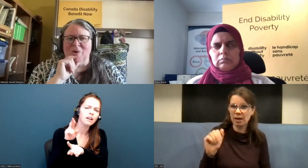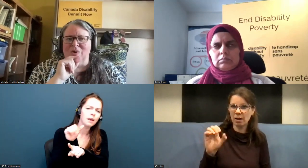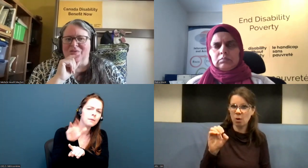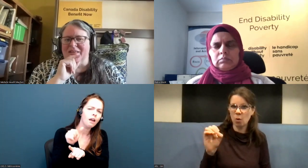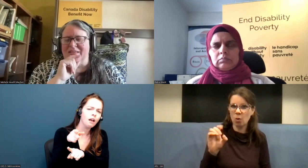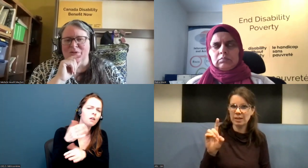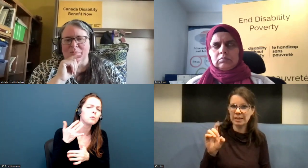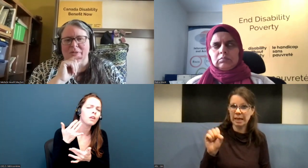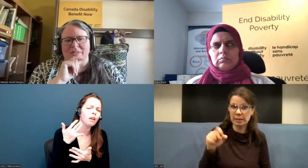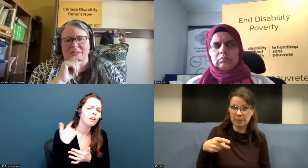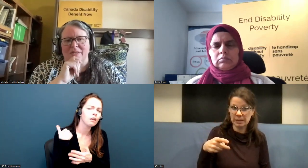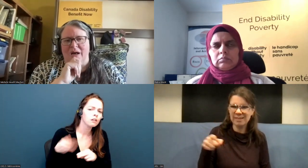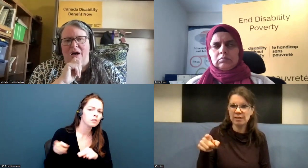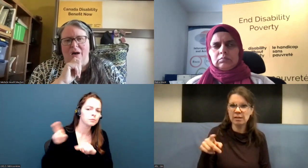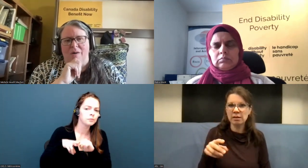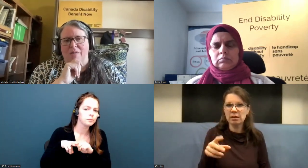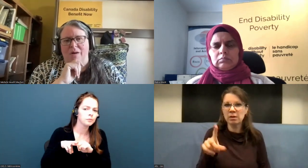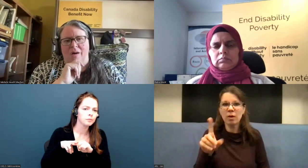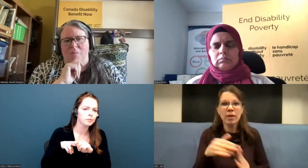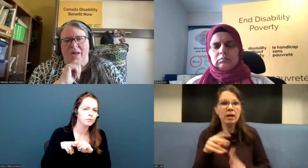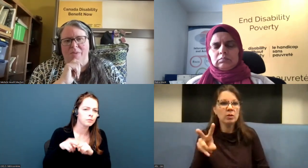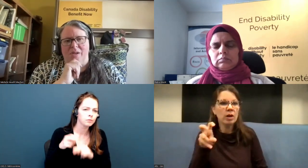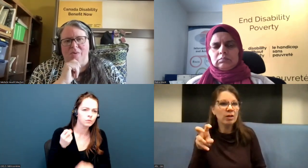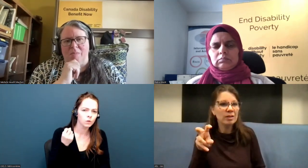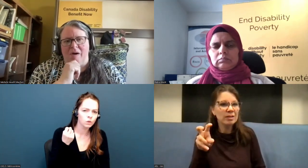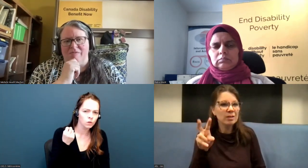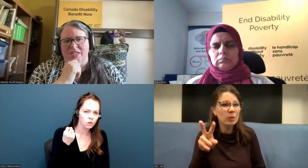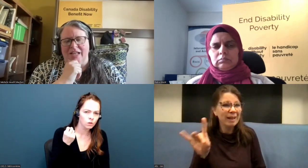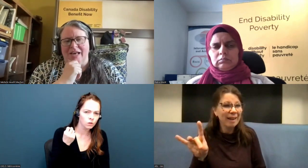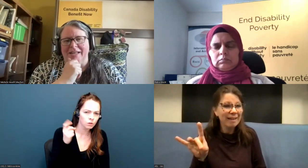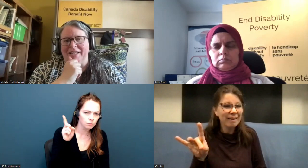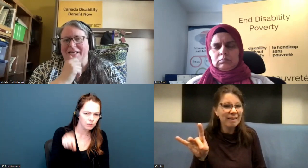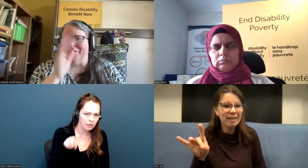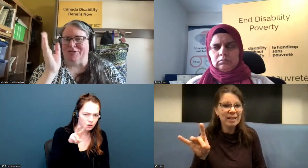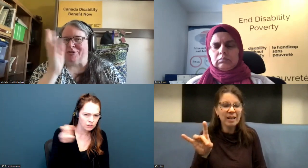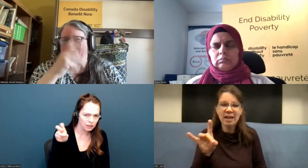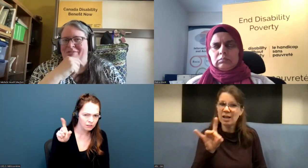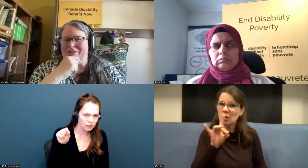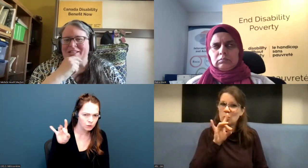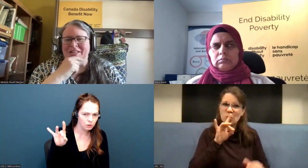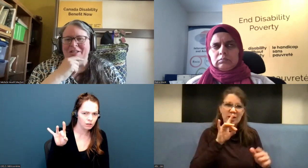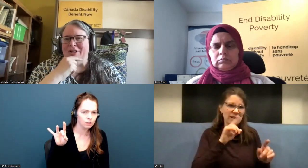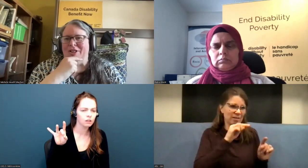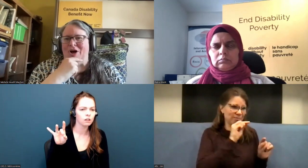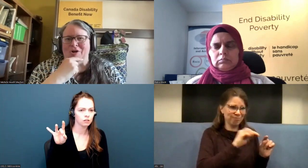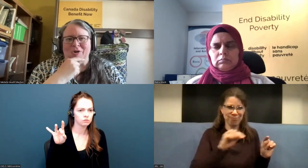ALL OF THESE NUMBERS ARE WAY BELOW THE POVERTY LINE AND I COULD TALK ABOUT THAT LONGER AND